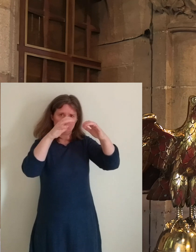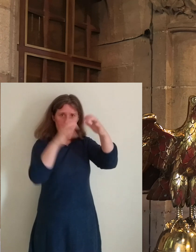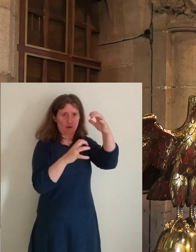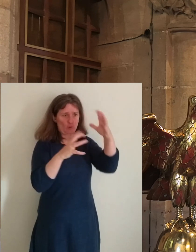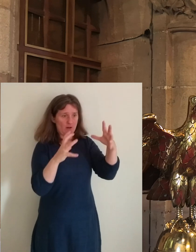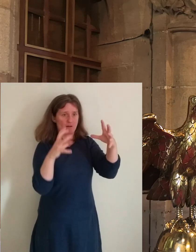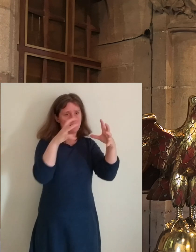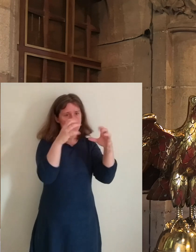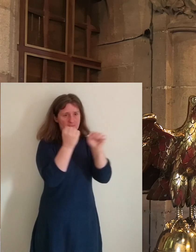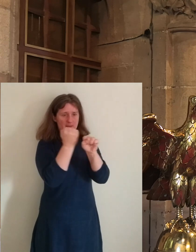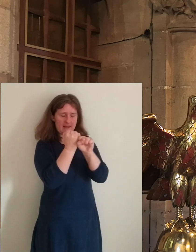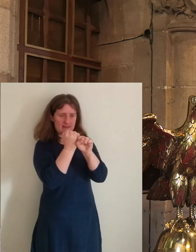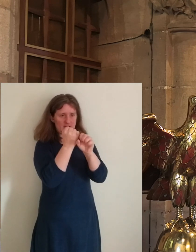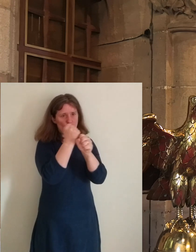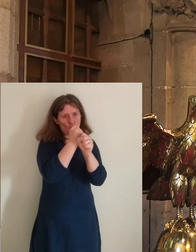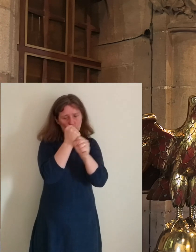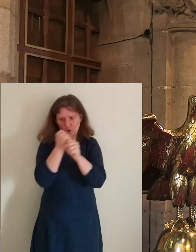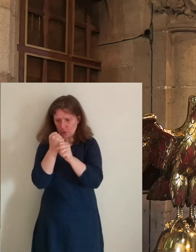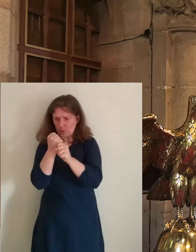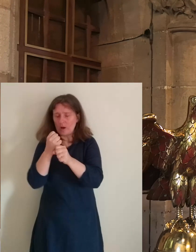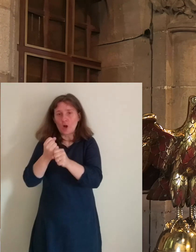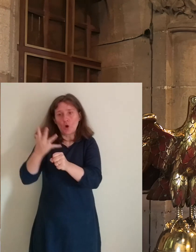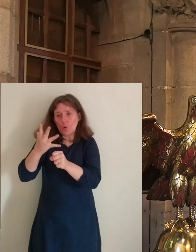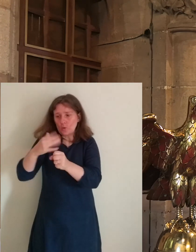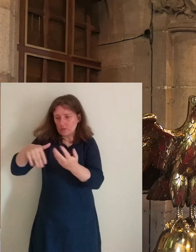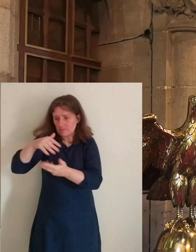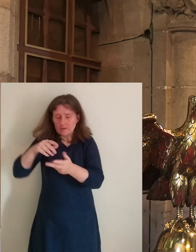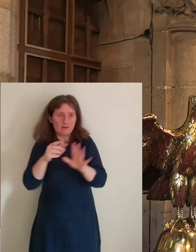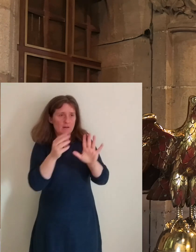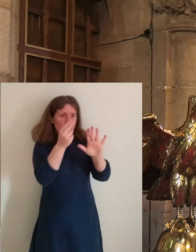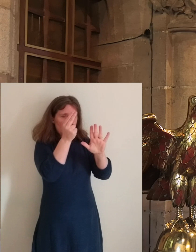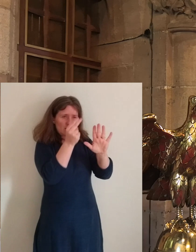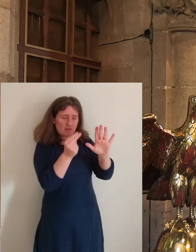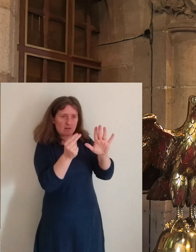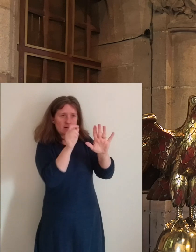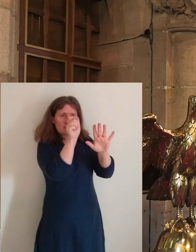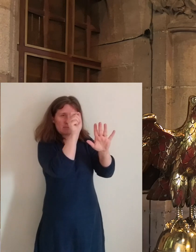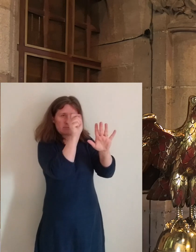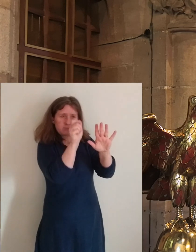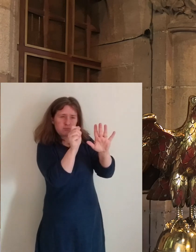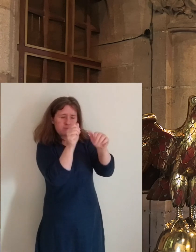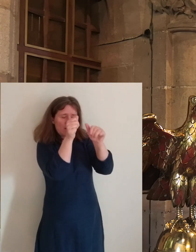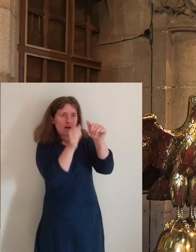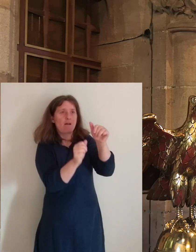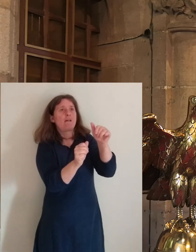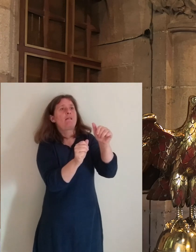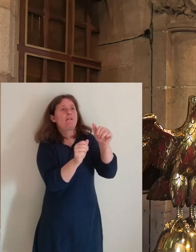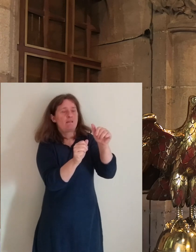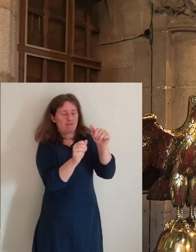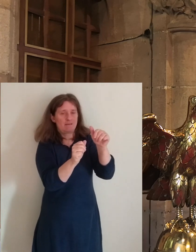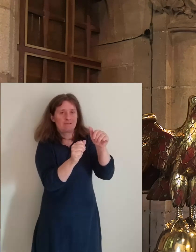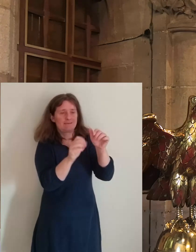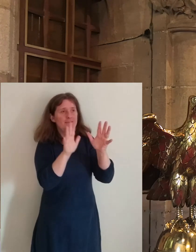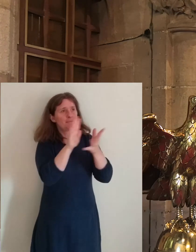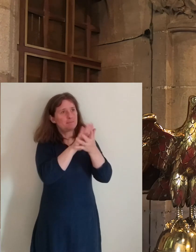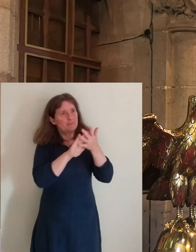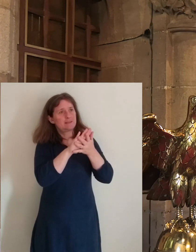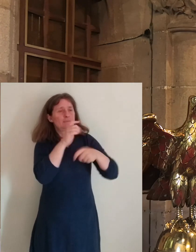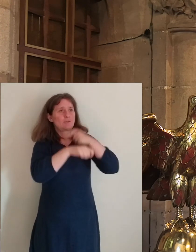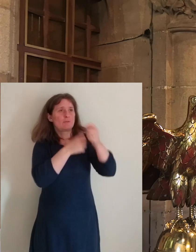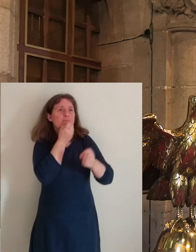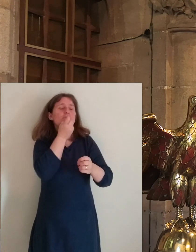broken ceramics with glue mixed with gold. The break isn't the end, it becomes part of